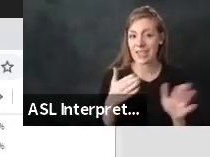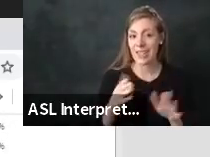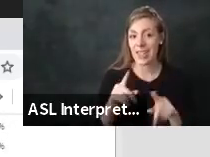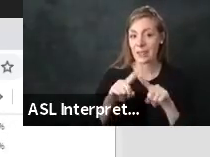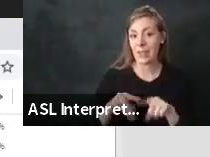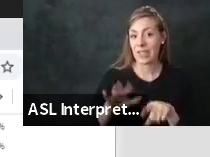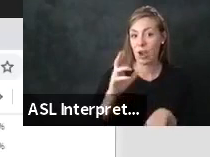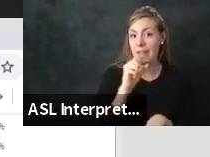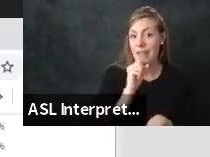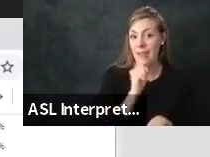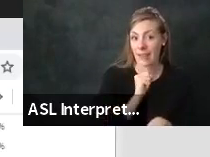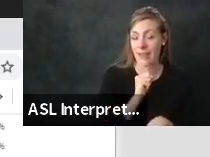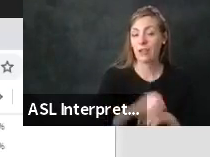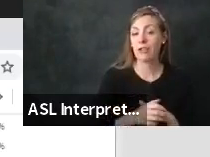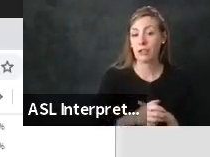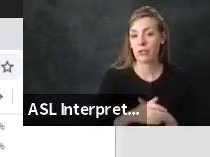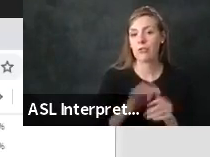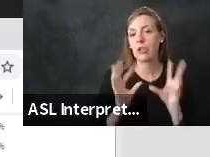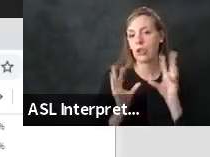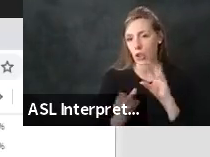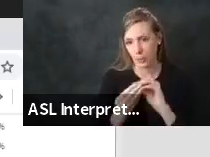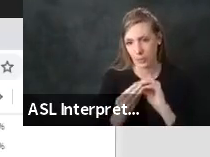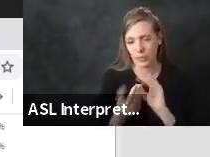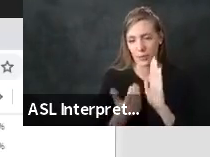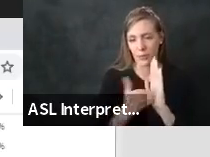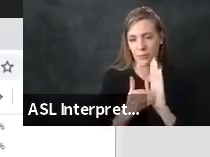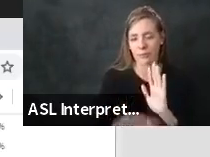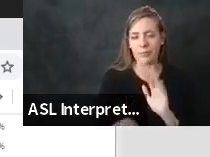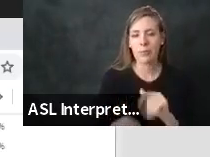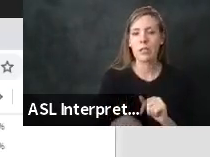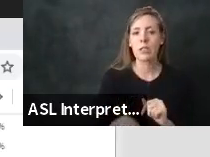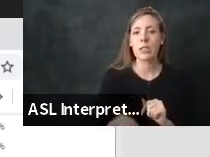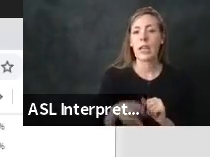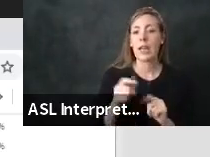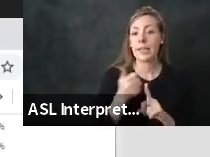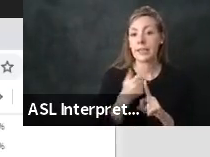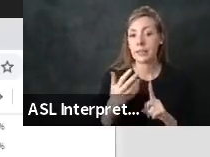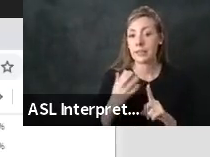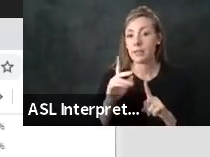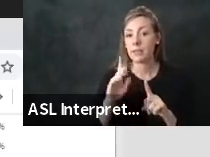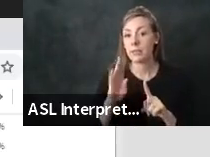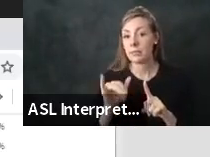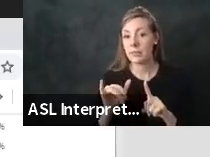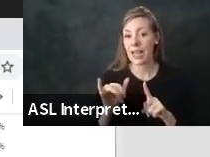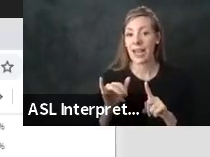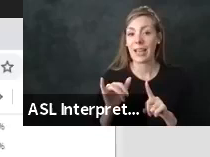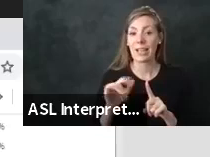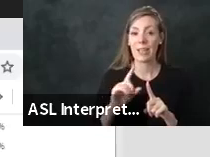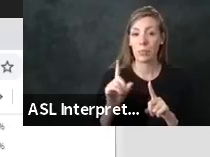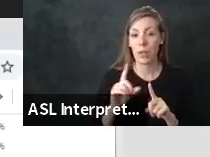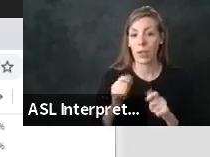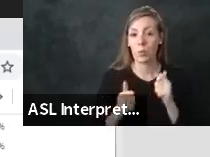Again, this is cumulative and then break down my facility. Earlier in the pandemic, we saw quite a